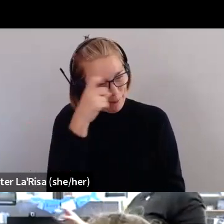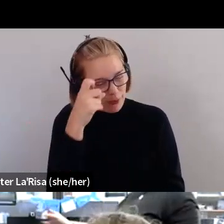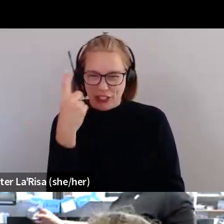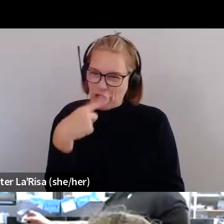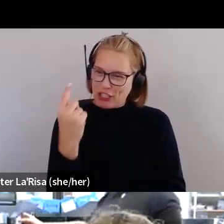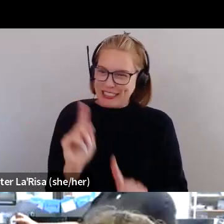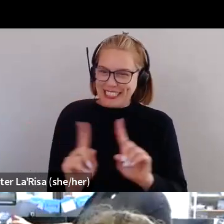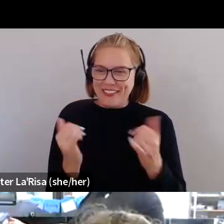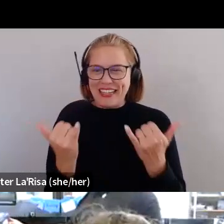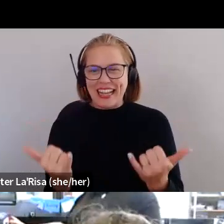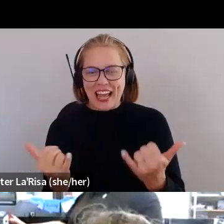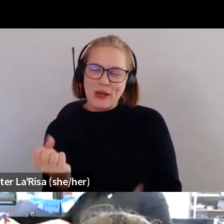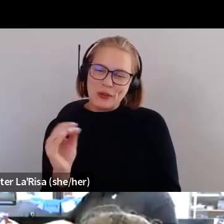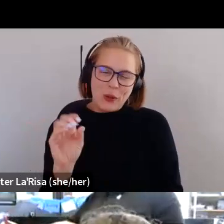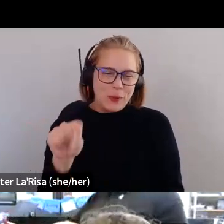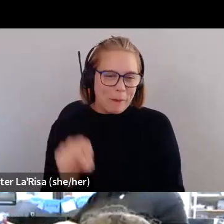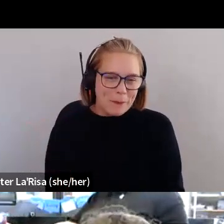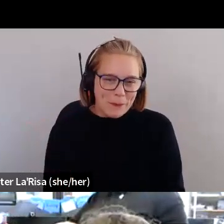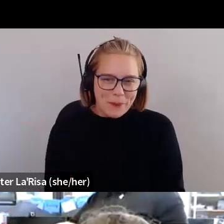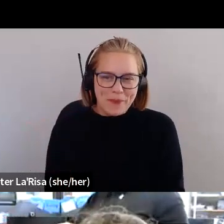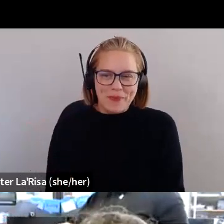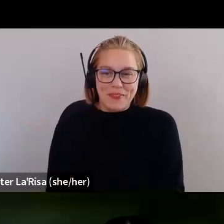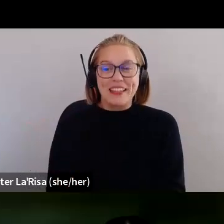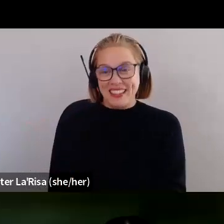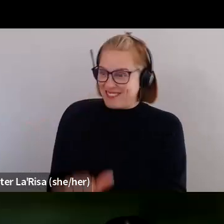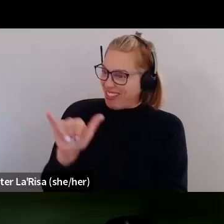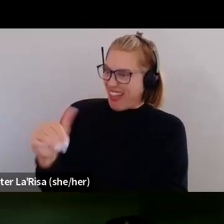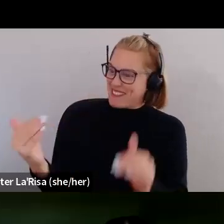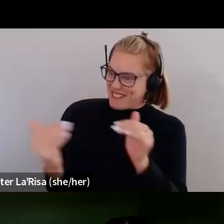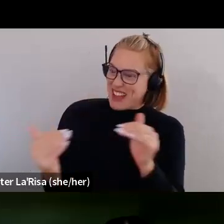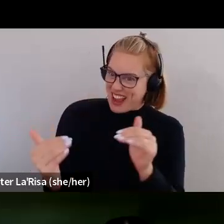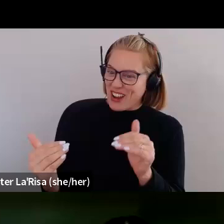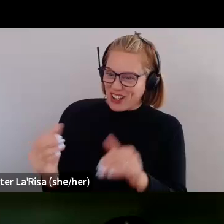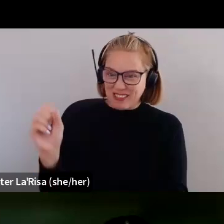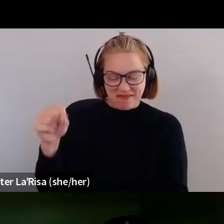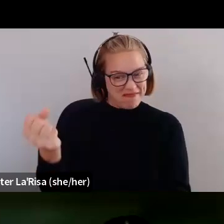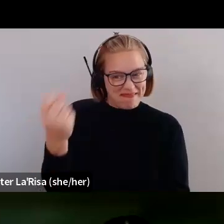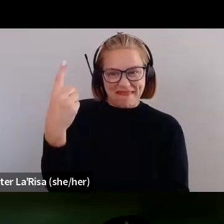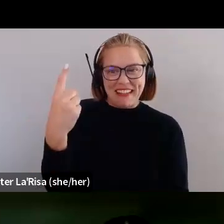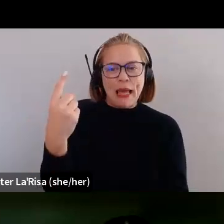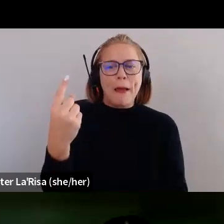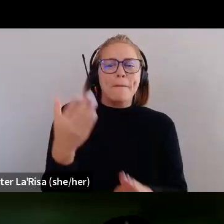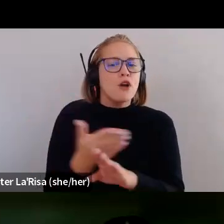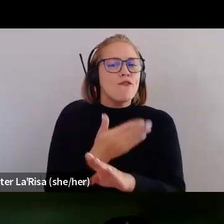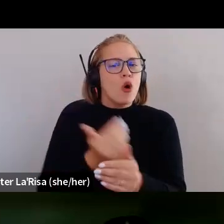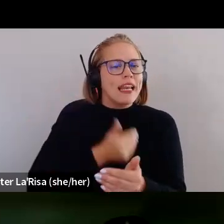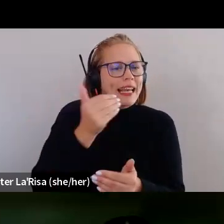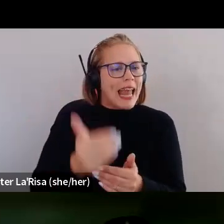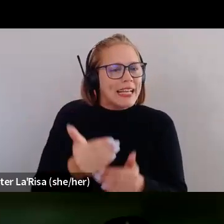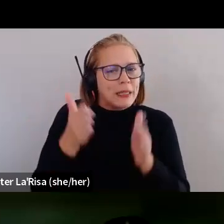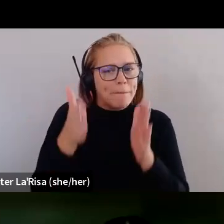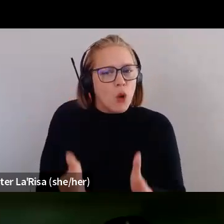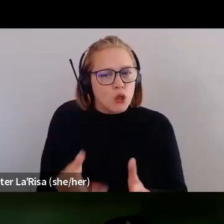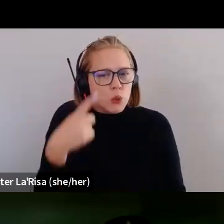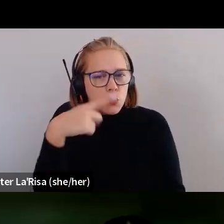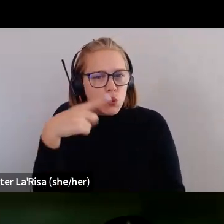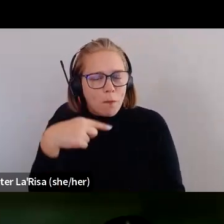my favorite season is summer. As I get older that is kind of changing